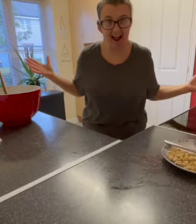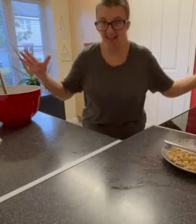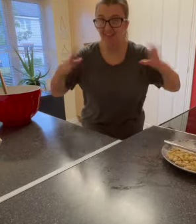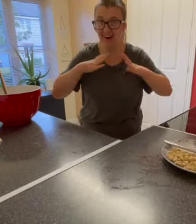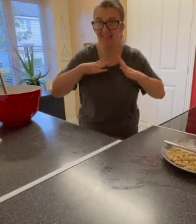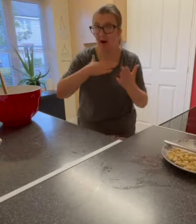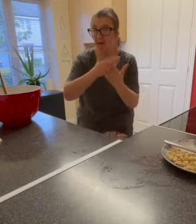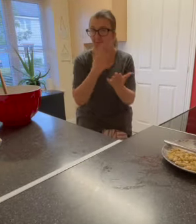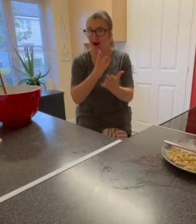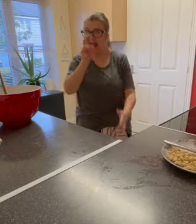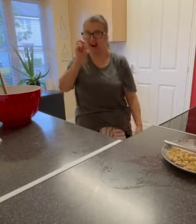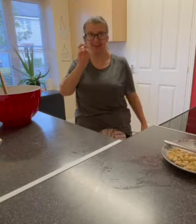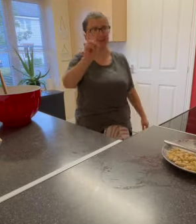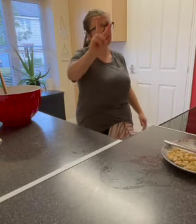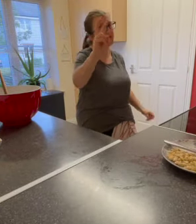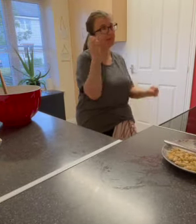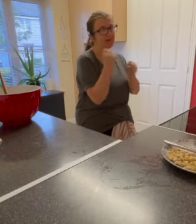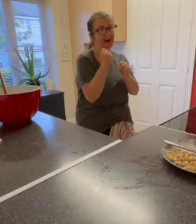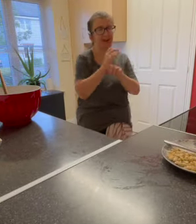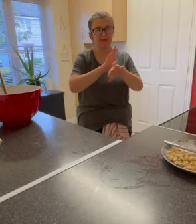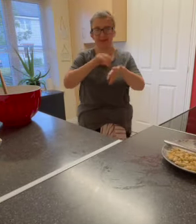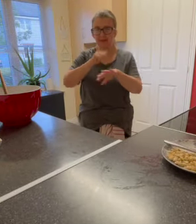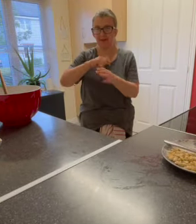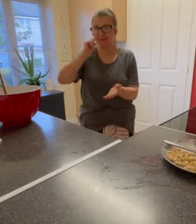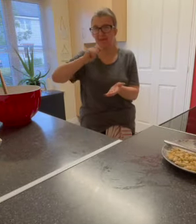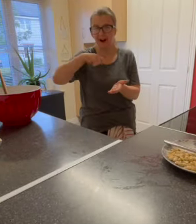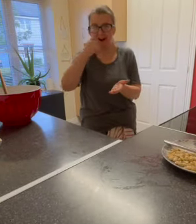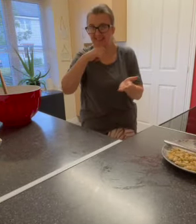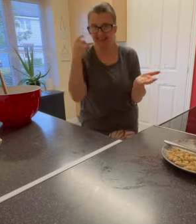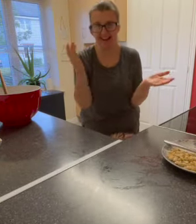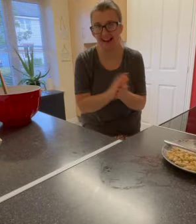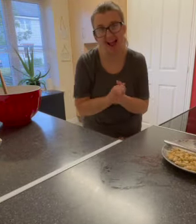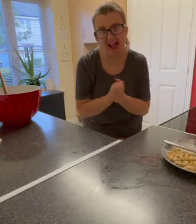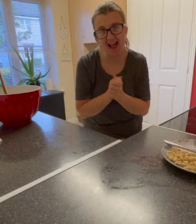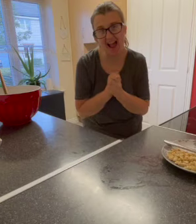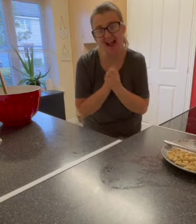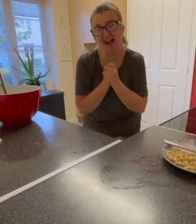Ready for part two of making Christmas pudding,